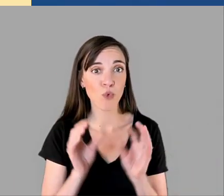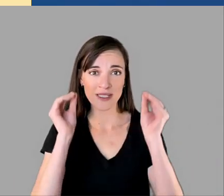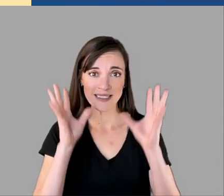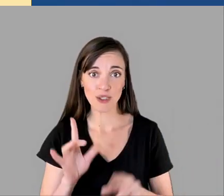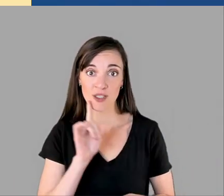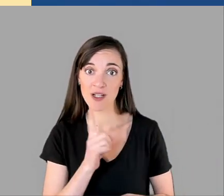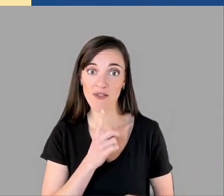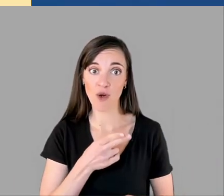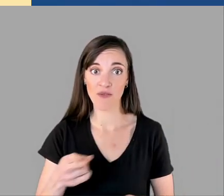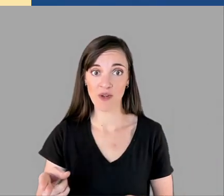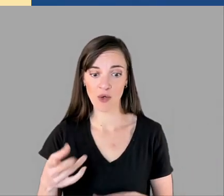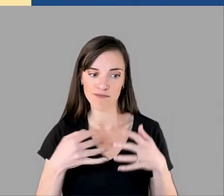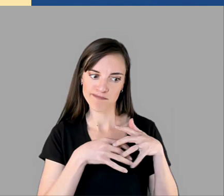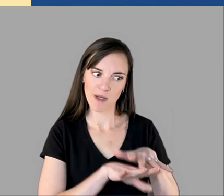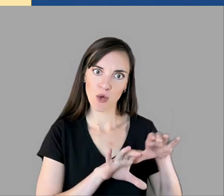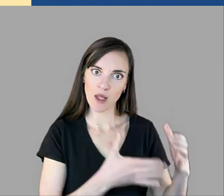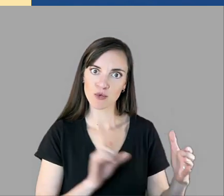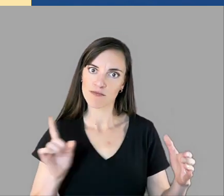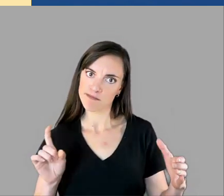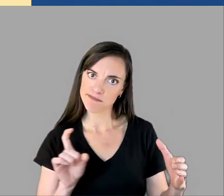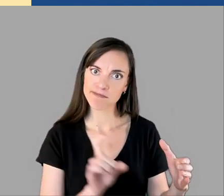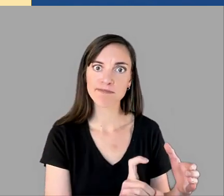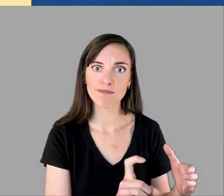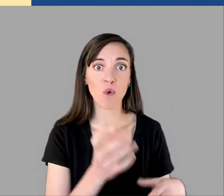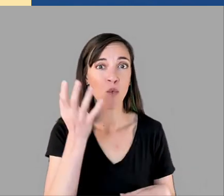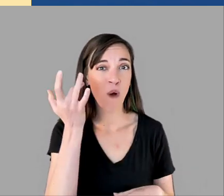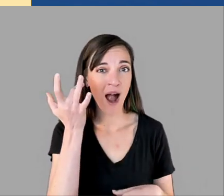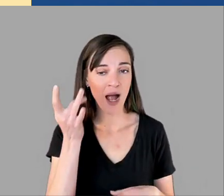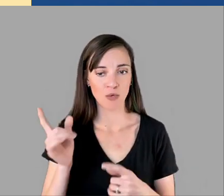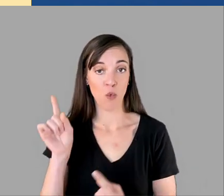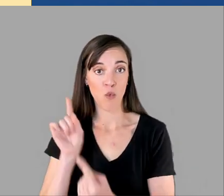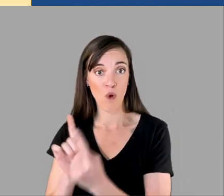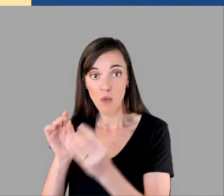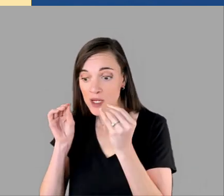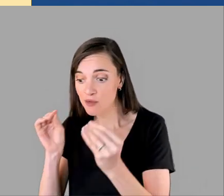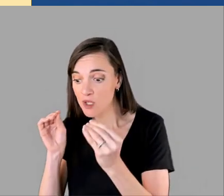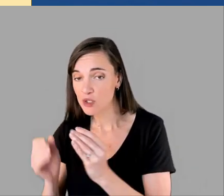push-in to the classroom periodically, to ensure skills taught in isolation are being